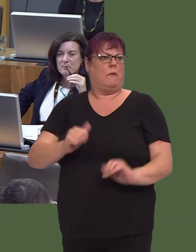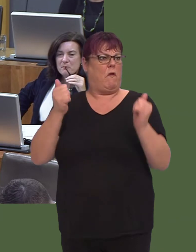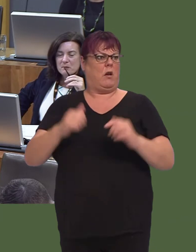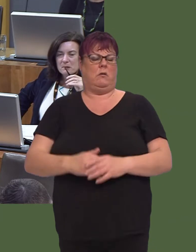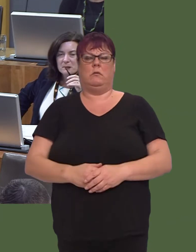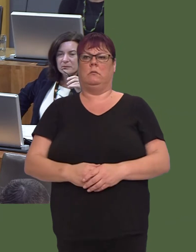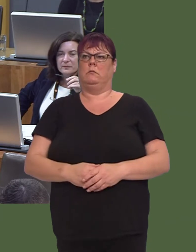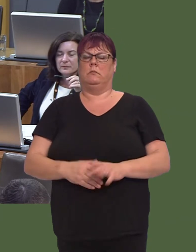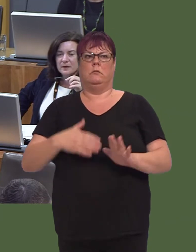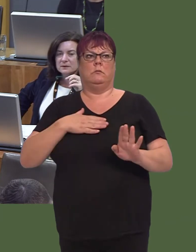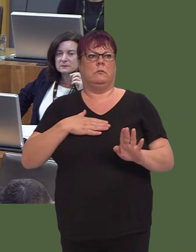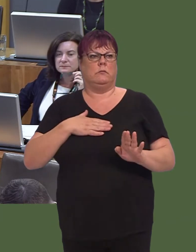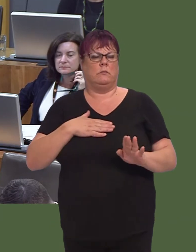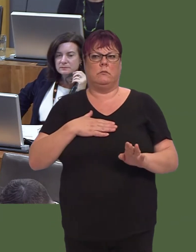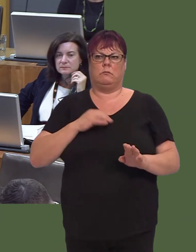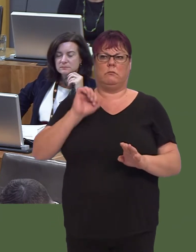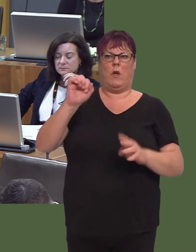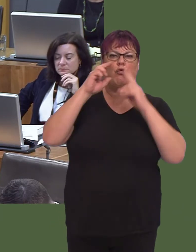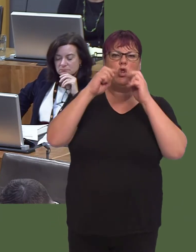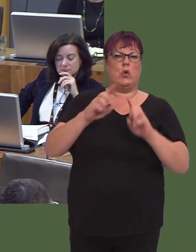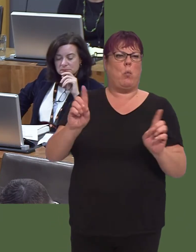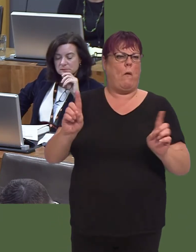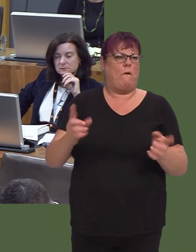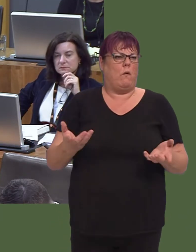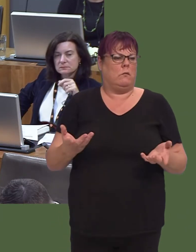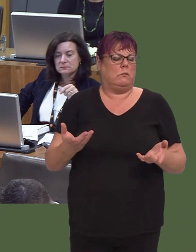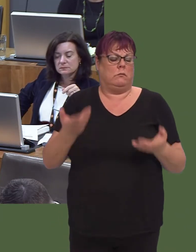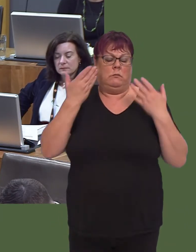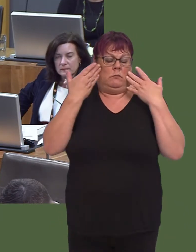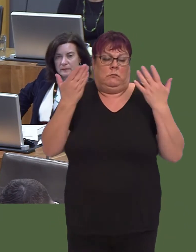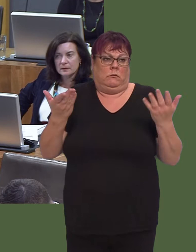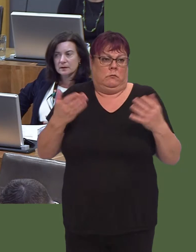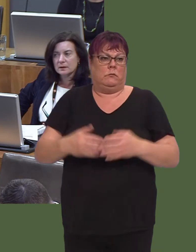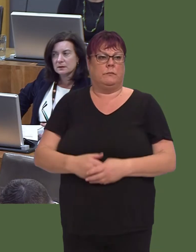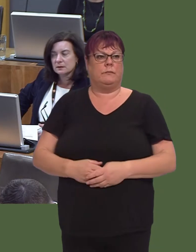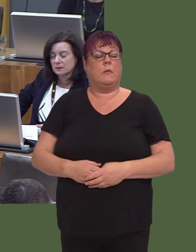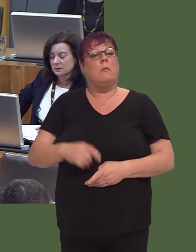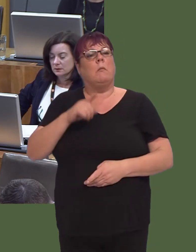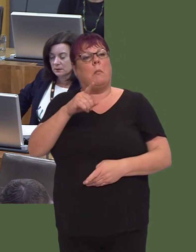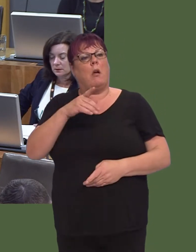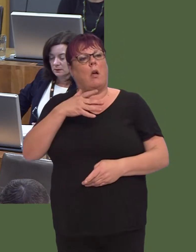I would have questions as to the objectivityóI don't know more about itóof such a survey.